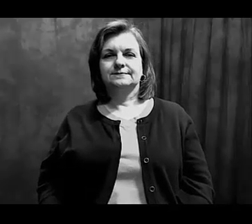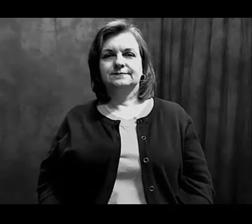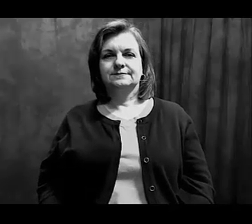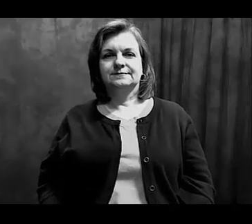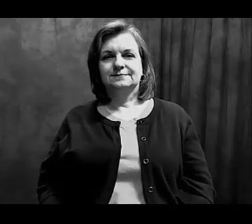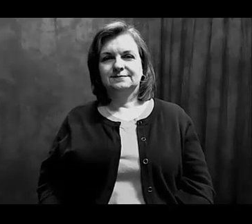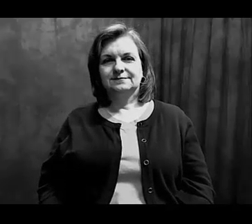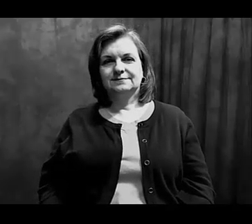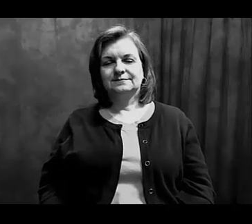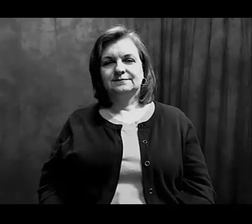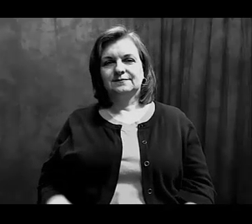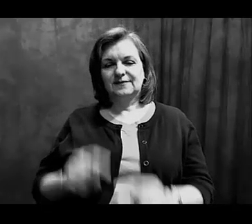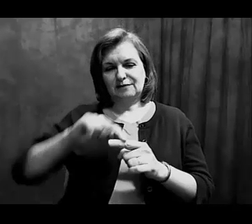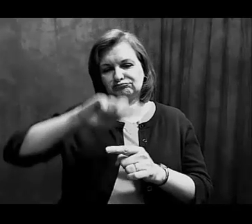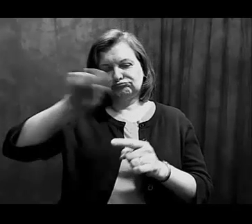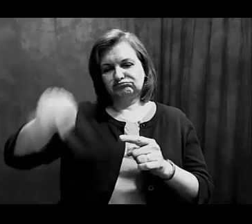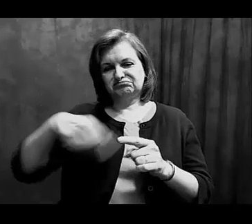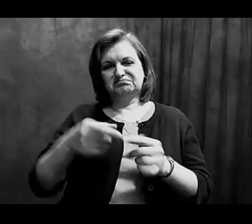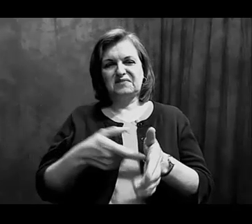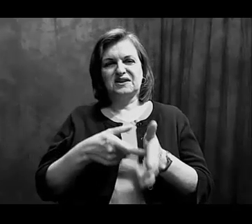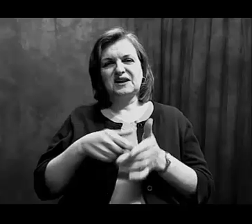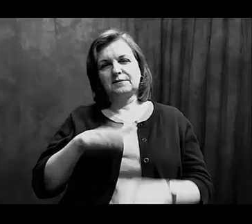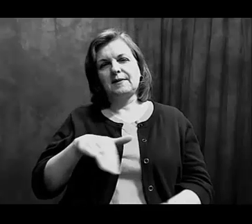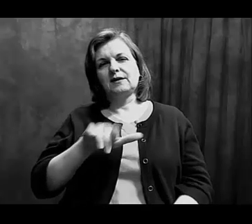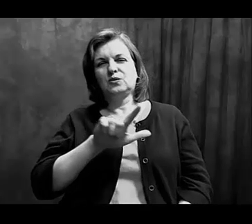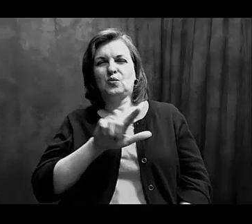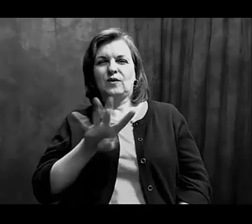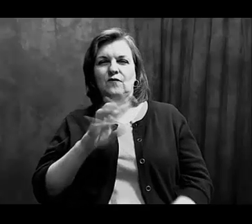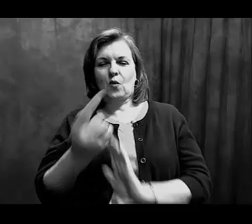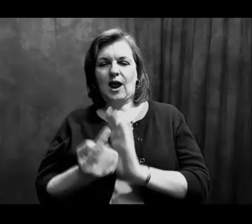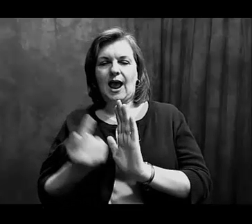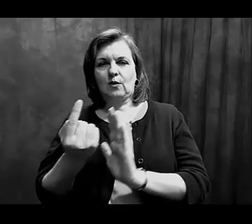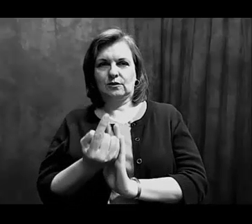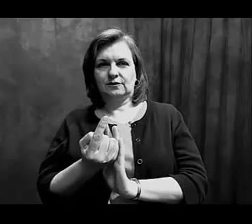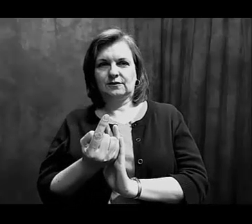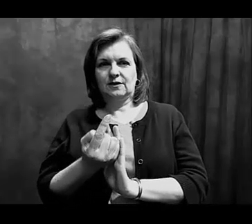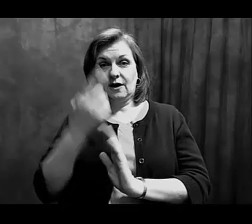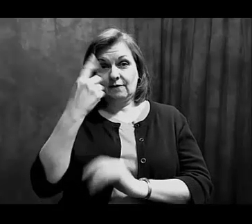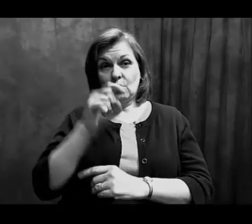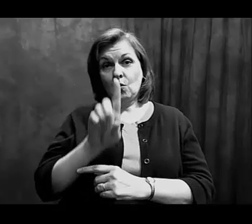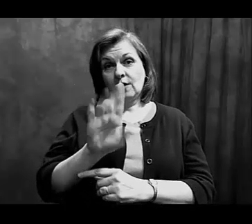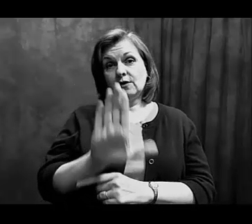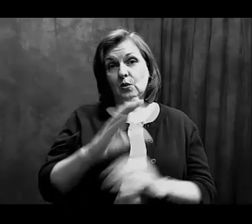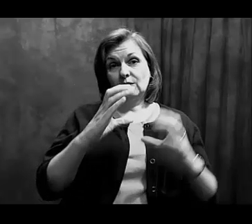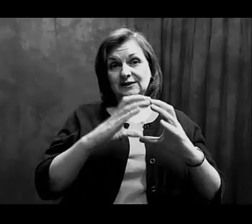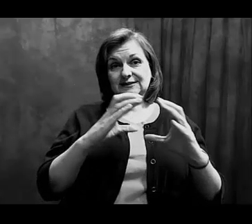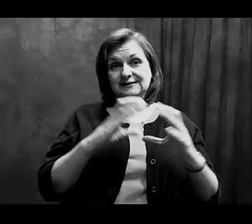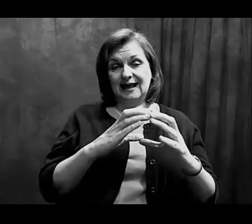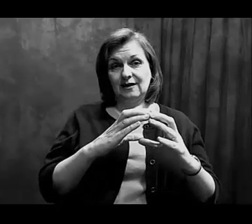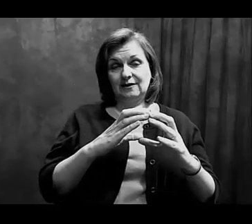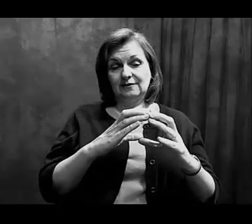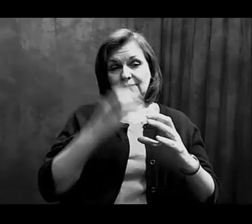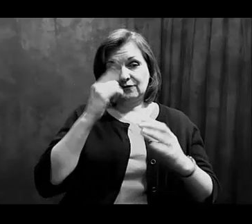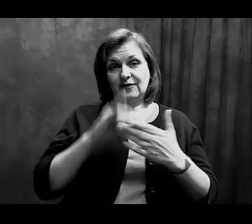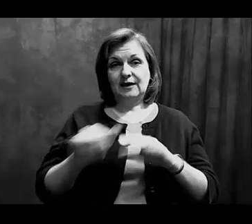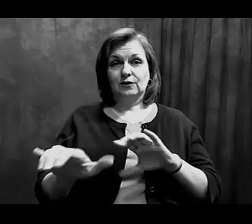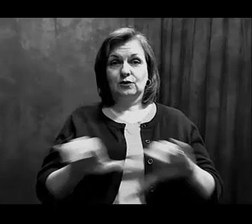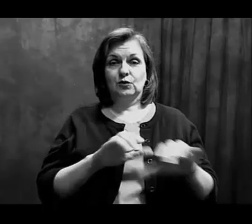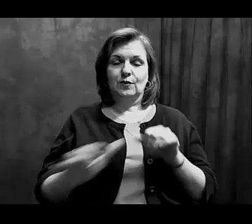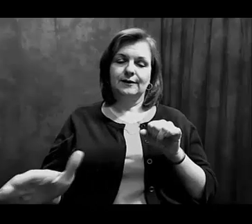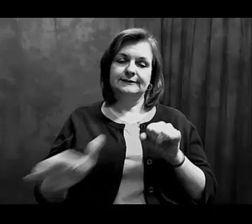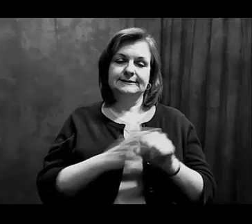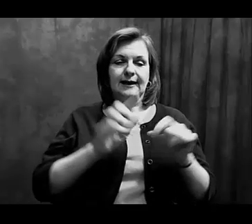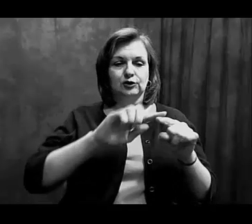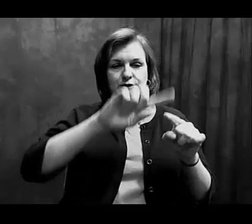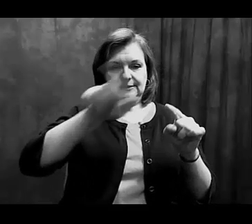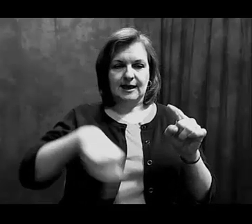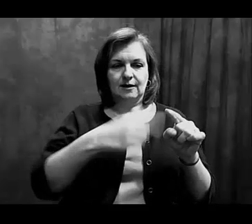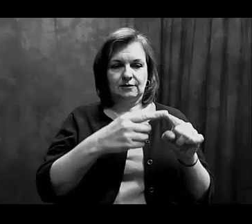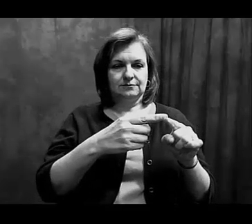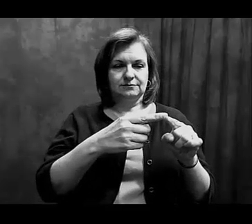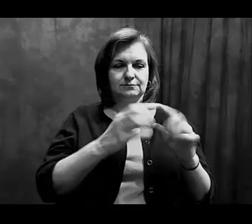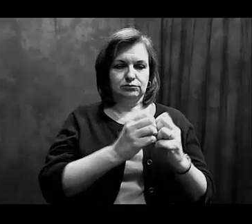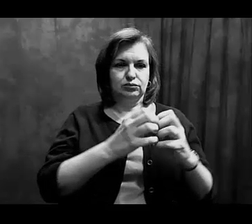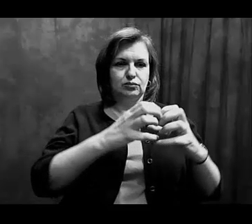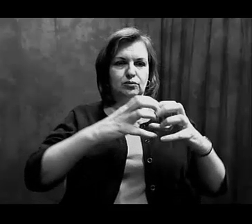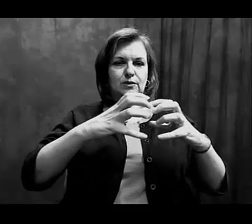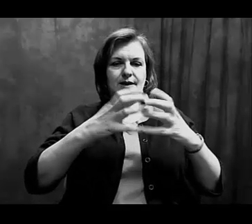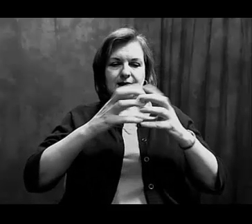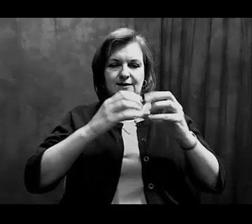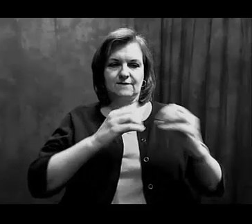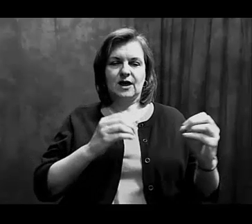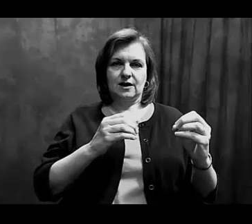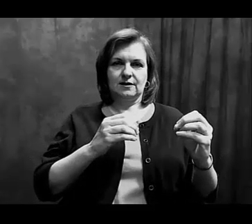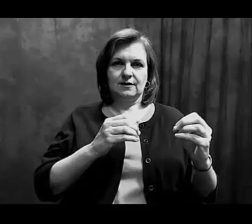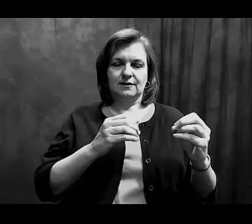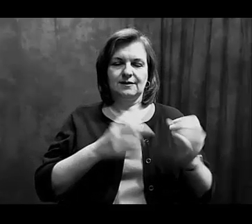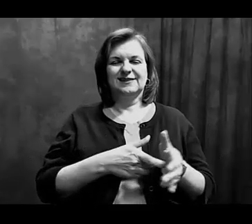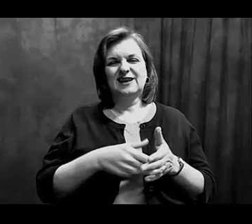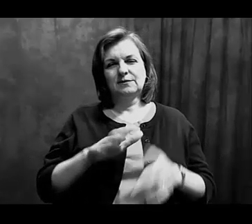on a 24 hour cycle which is roughly what it takes for your cell to go through an entire cycle of cell division or the entire cell cycle